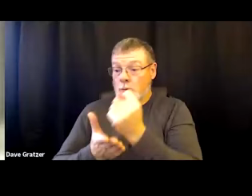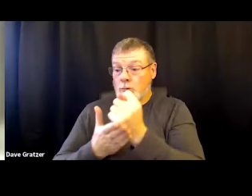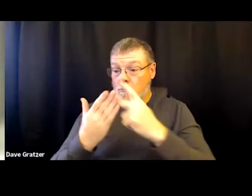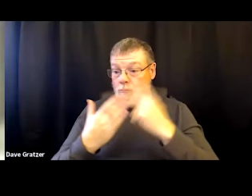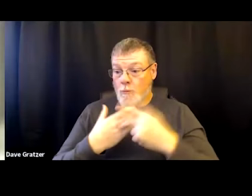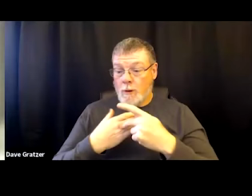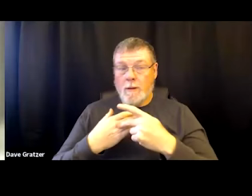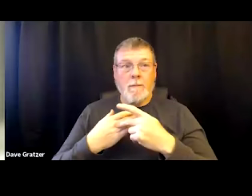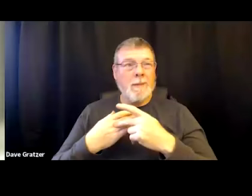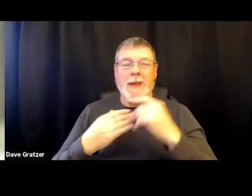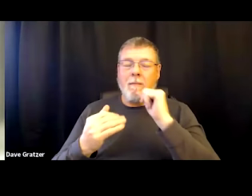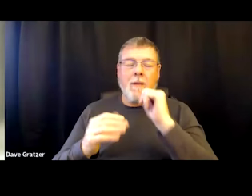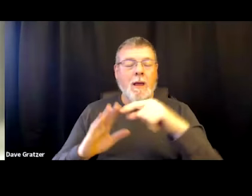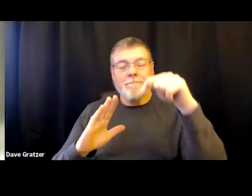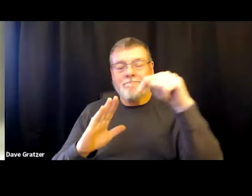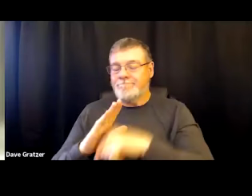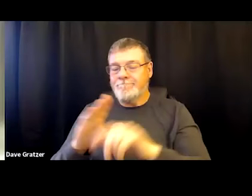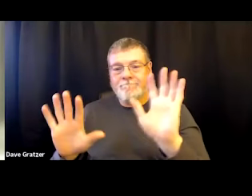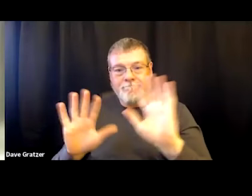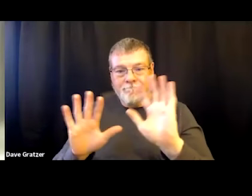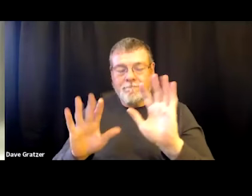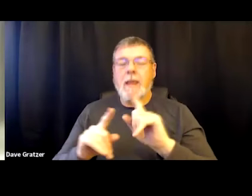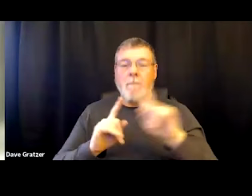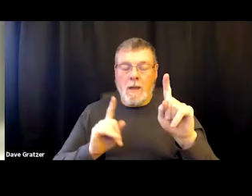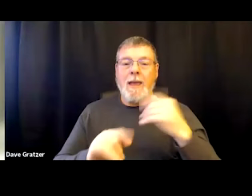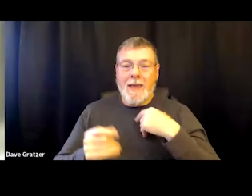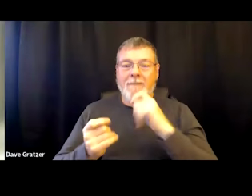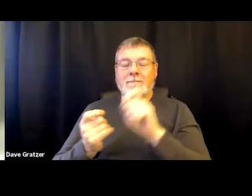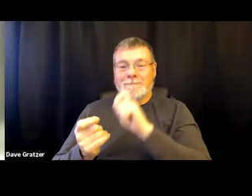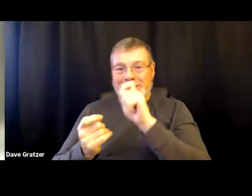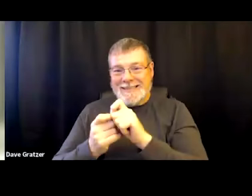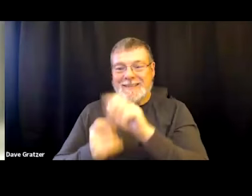I won't go into a lot of detail, but we have specific withdrawal severity instruments